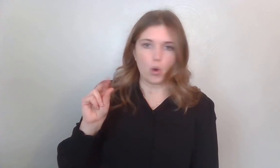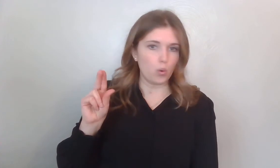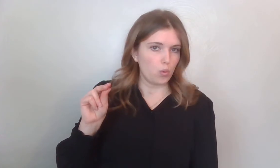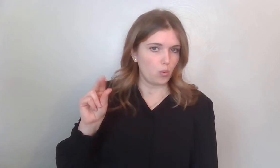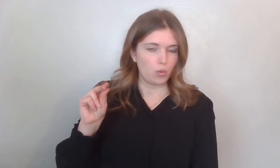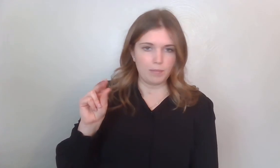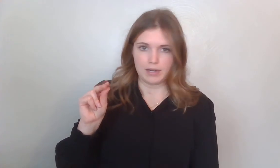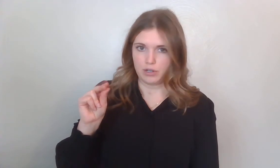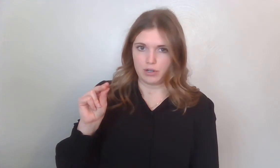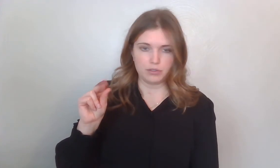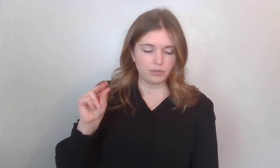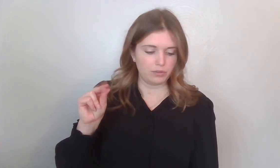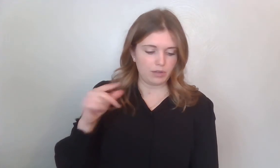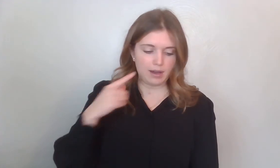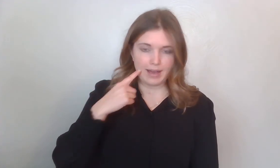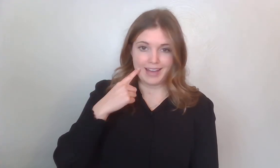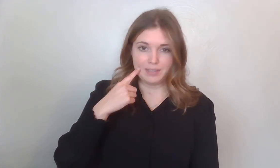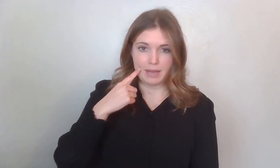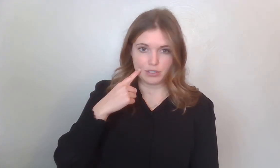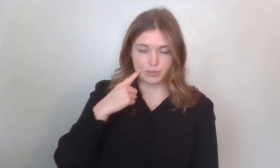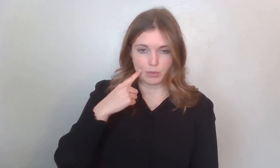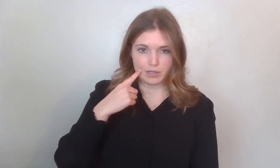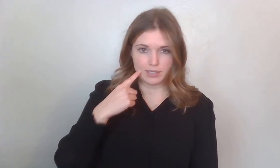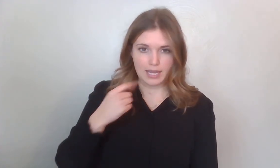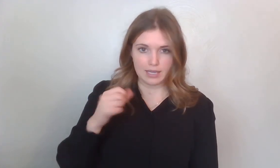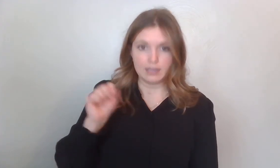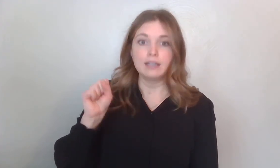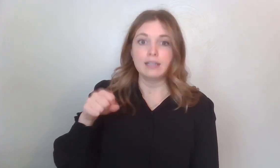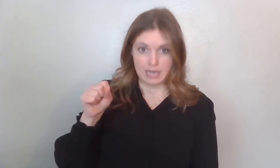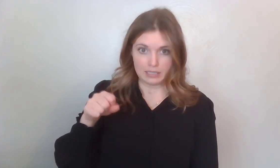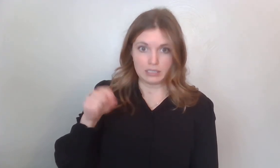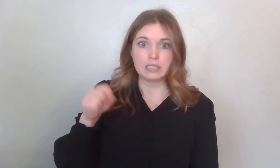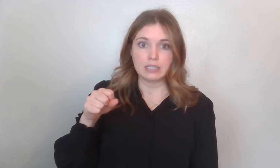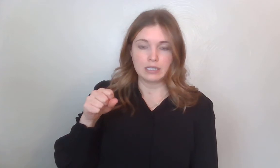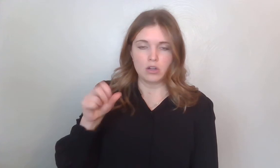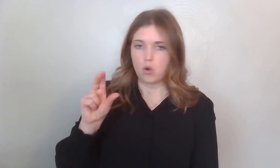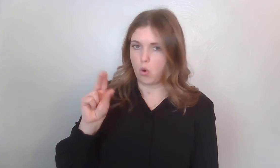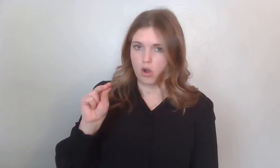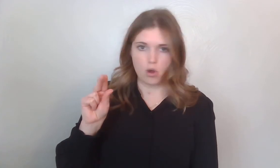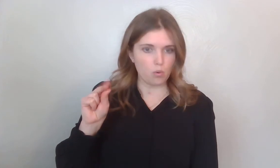NO Make sure your head matches what you're saying. YES or NO